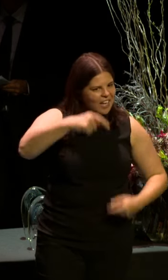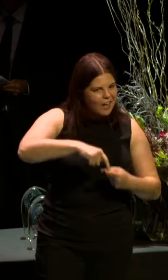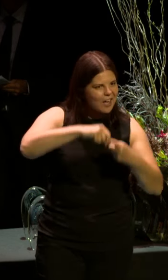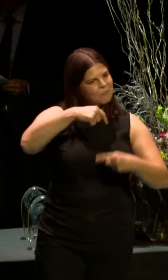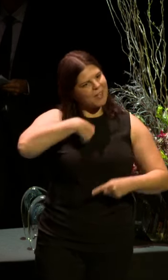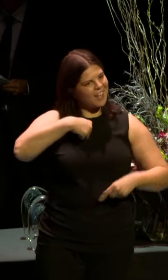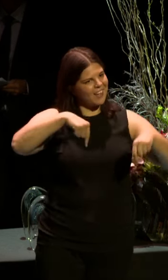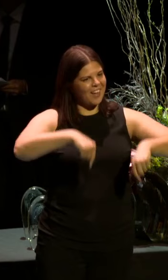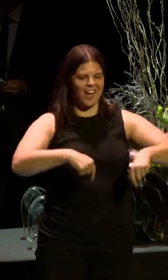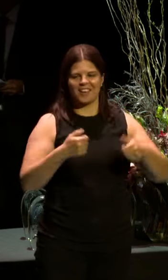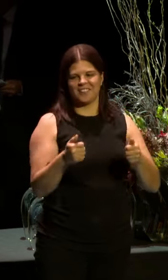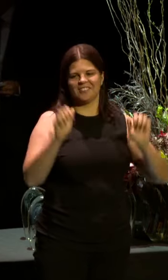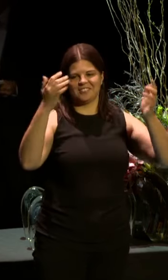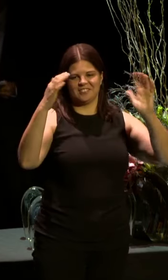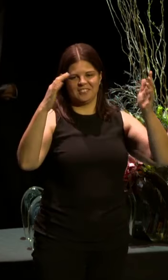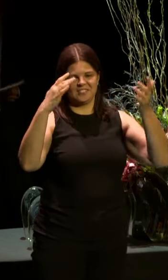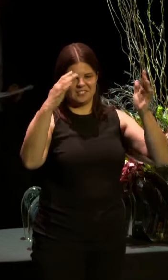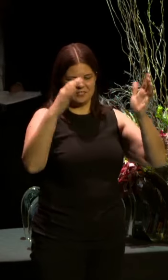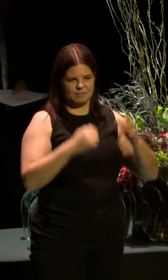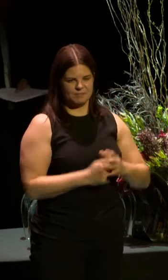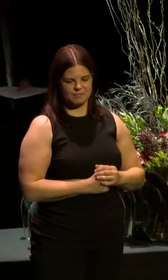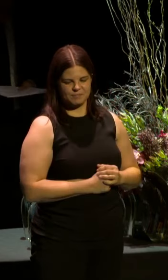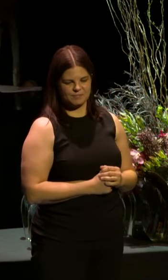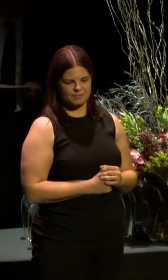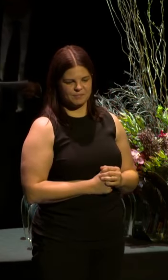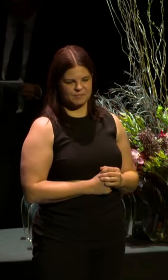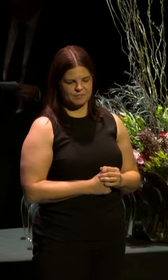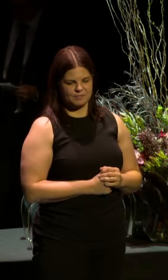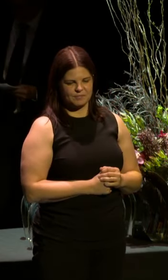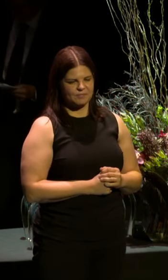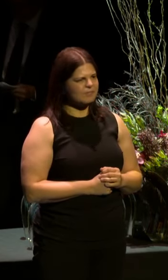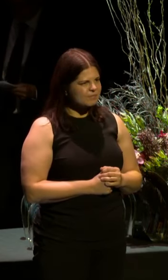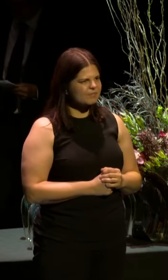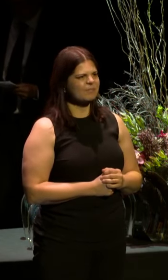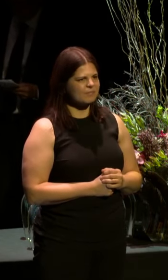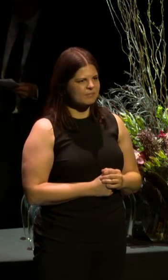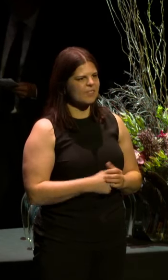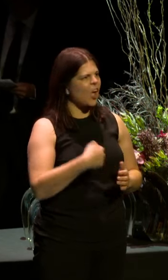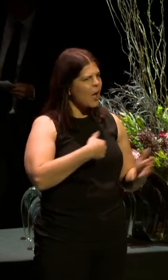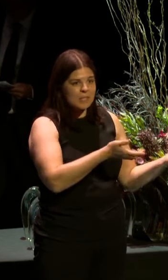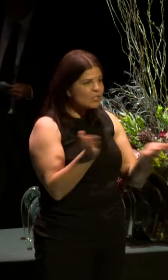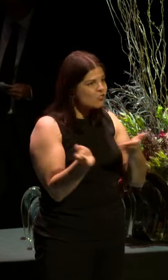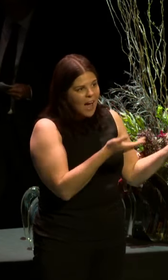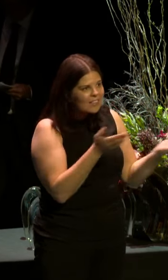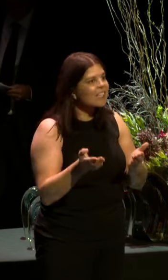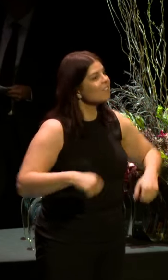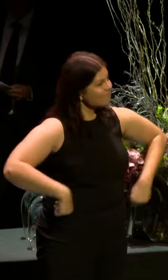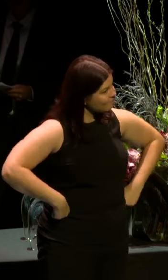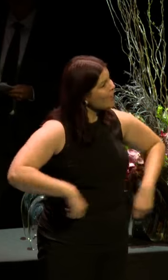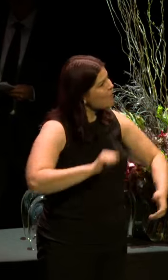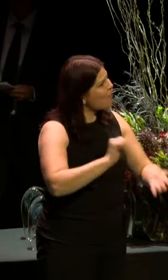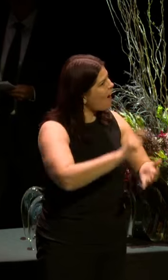Am I distracting enough?